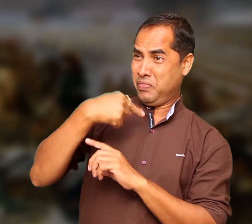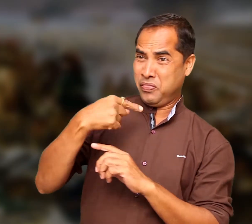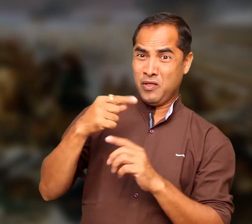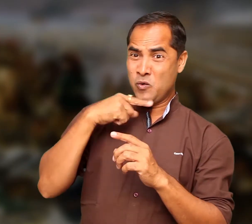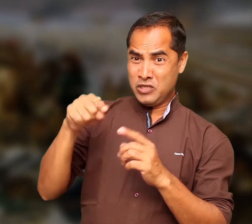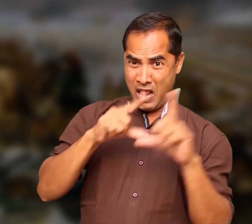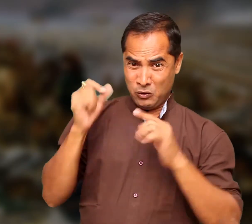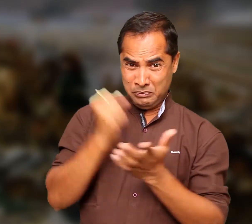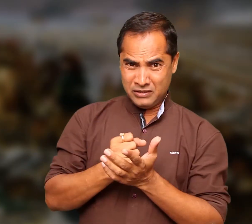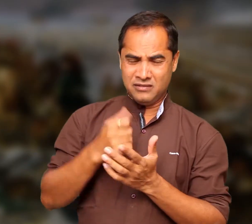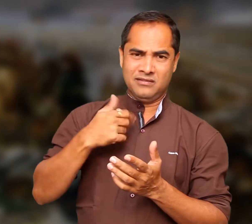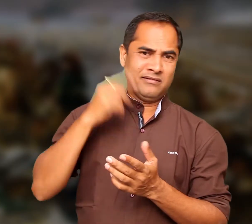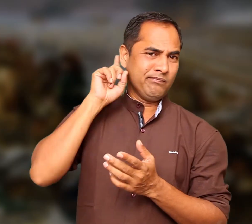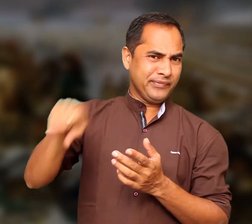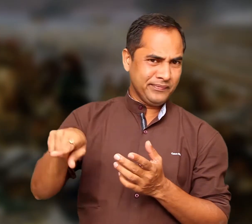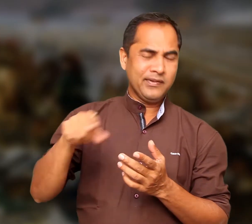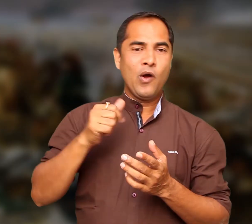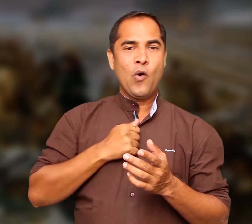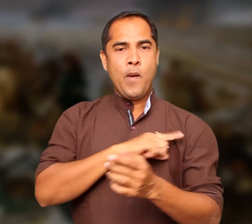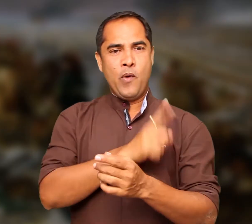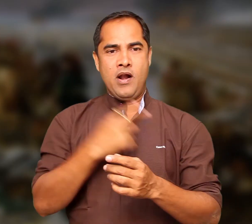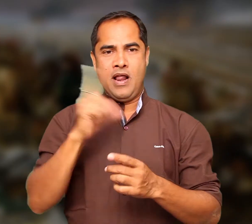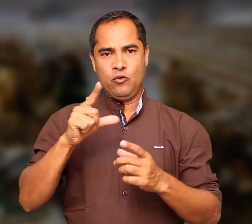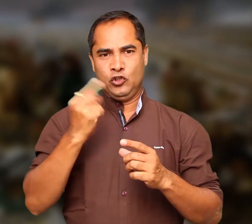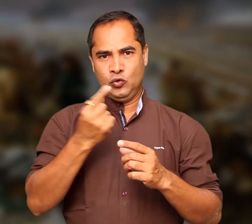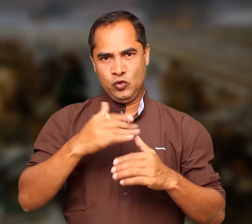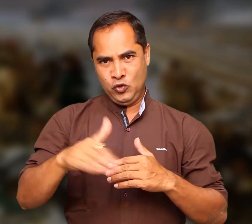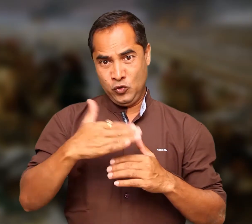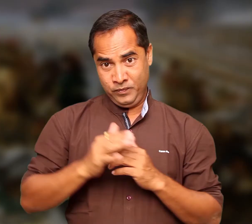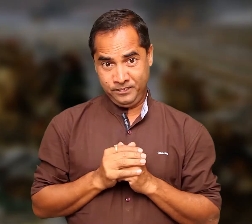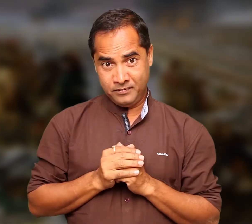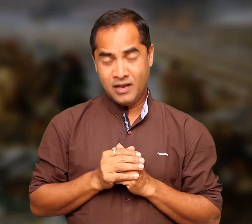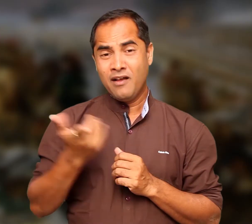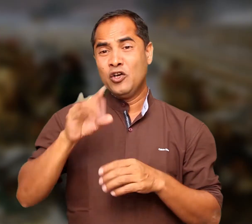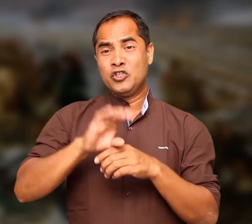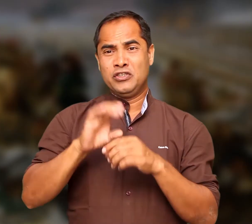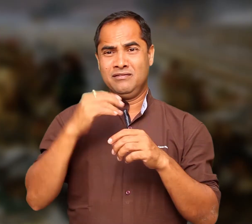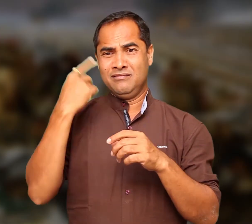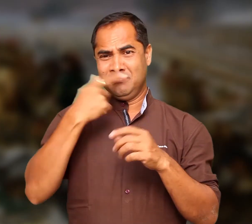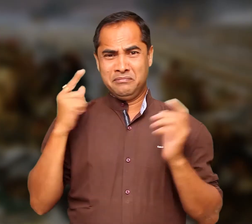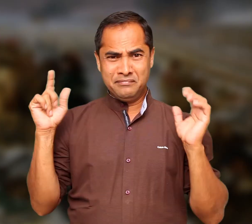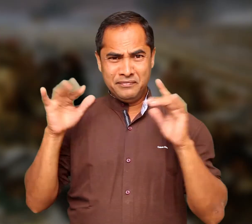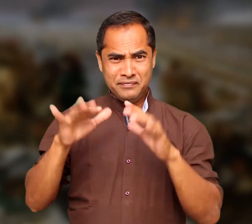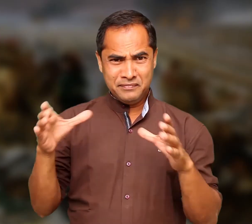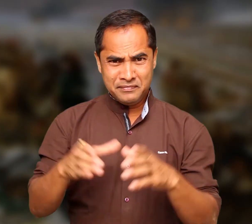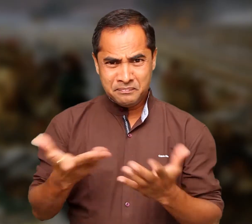national resistance. In all the church gatherings, in all the religious